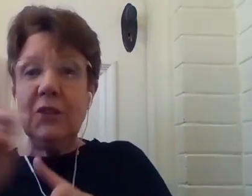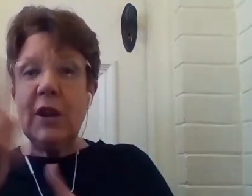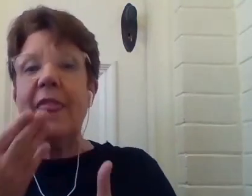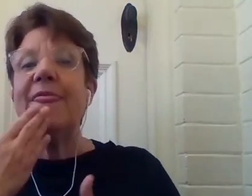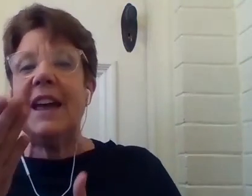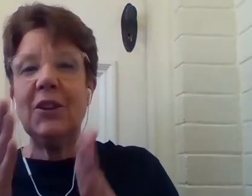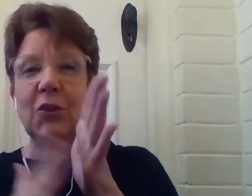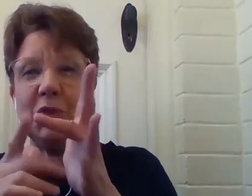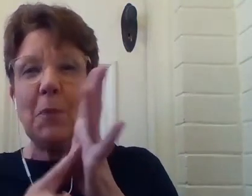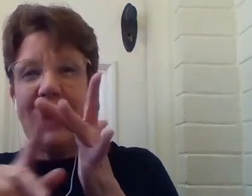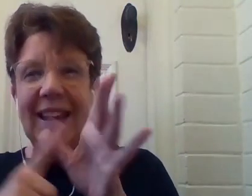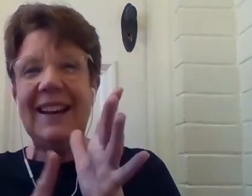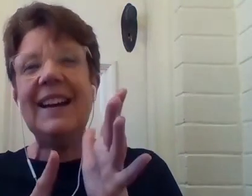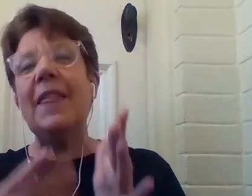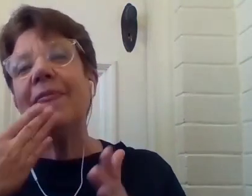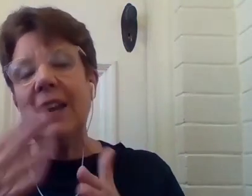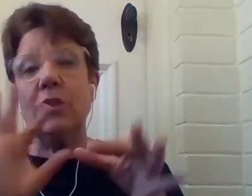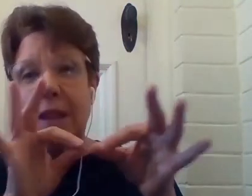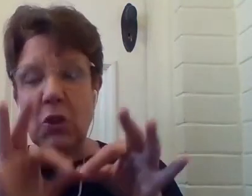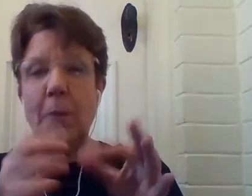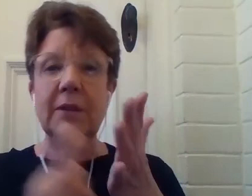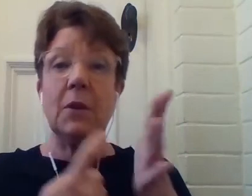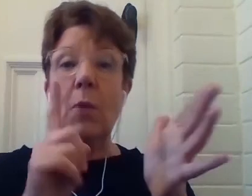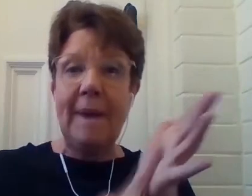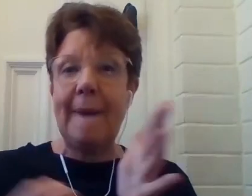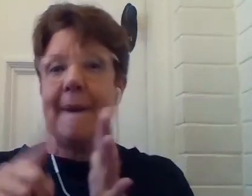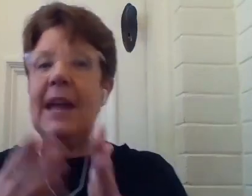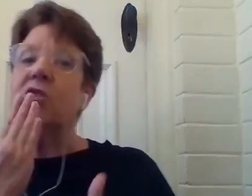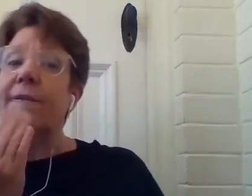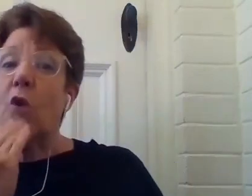everybody. >> FRANCES: Thank you, Rebecca and Chevoy, to our live